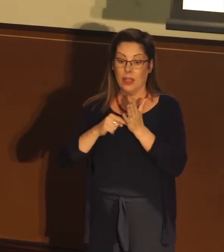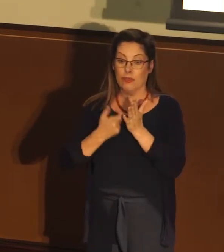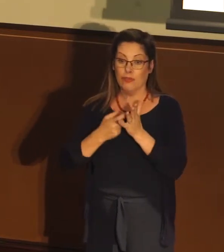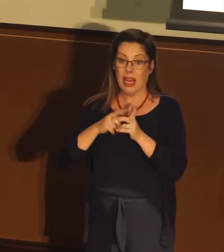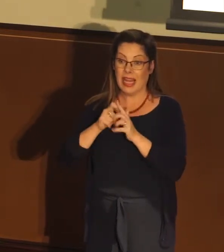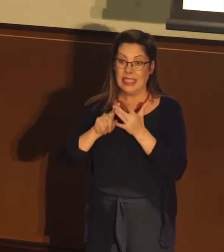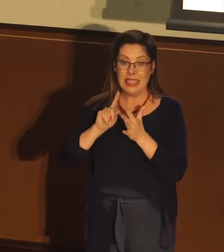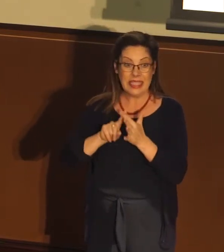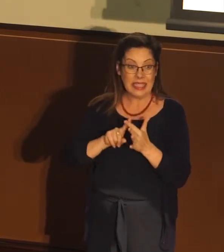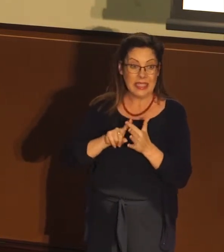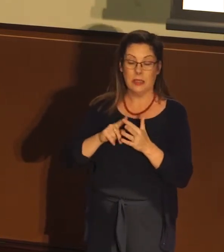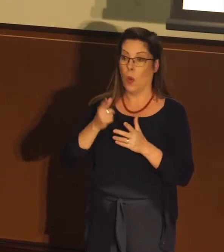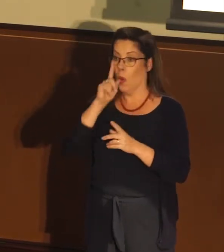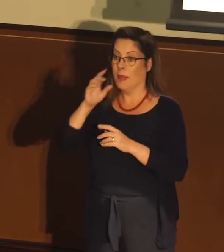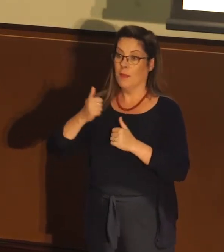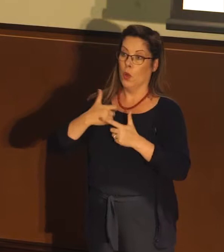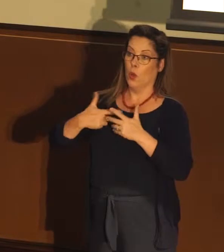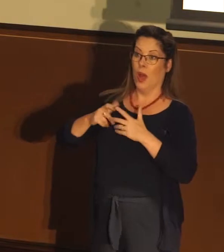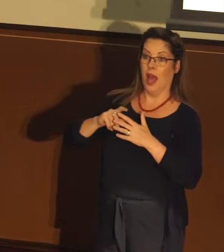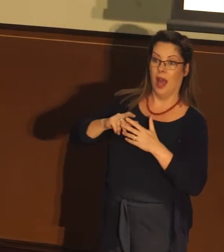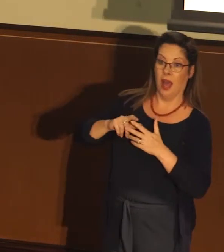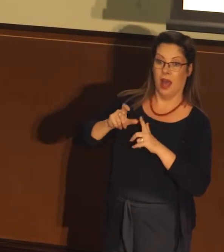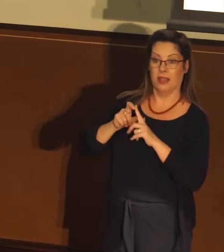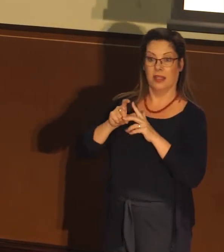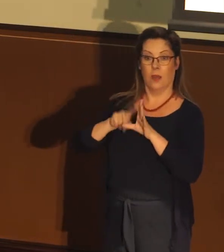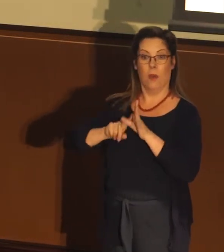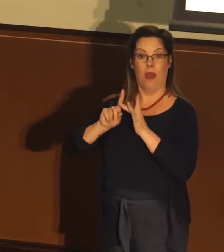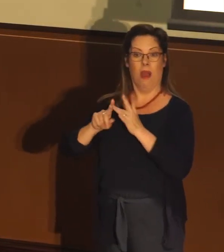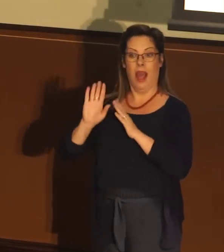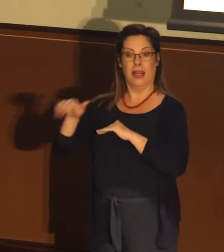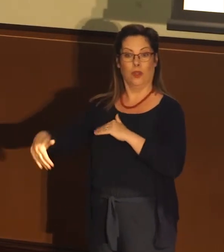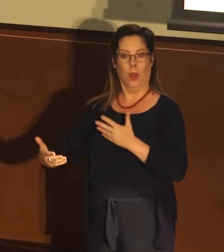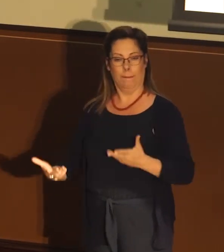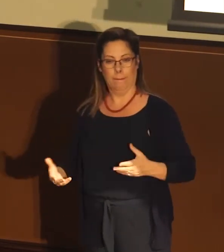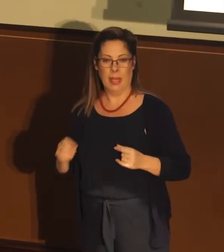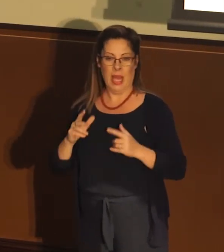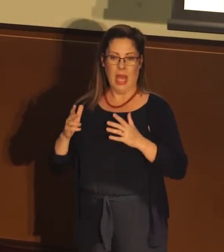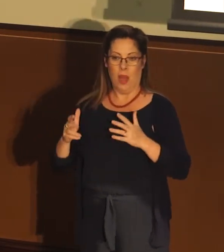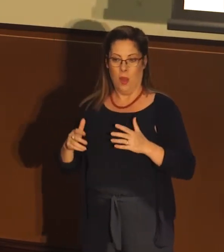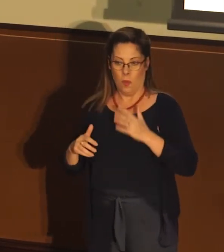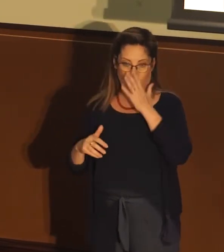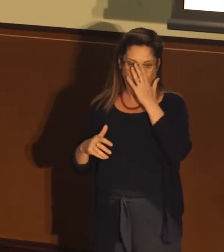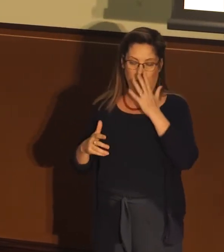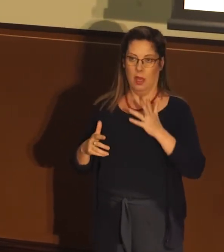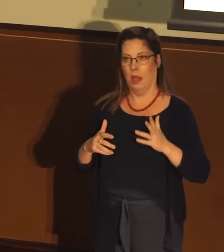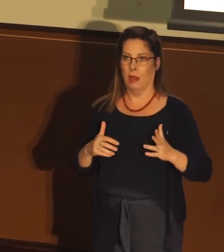do it yourself things at home. And they get to a point in their life when they don't wanna be working on the tools anymore.